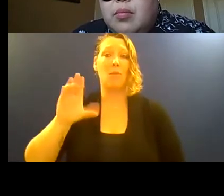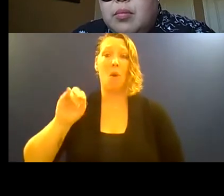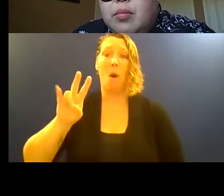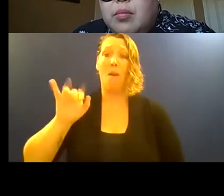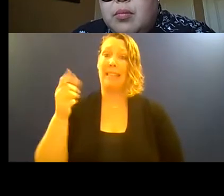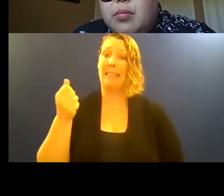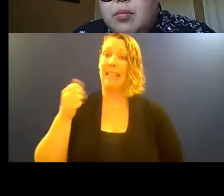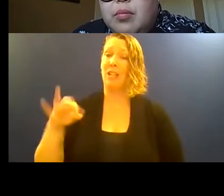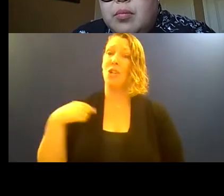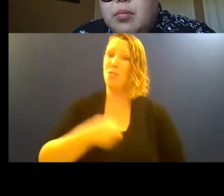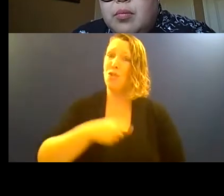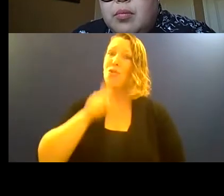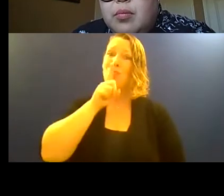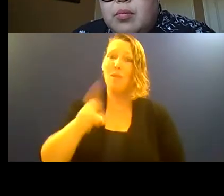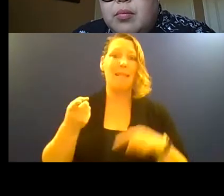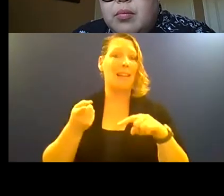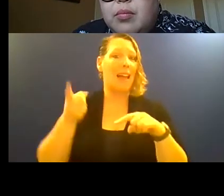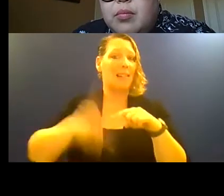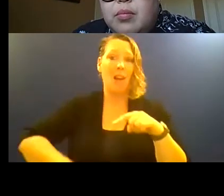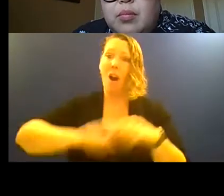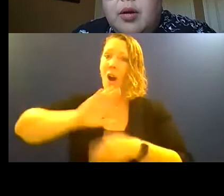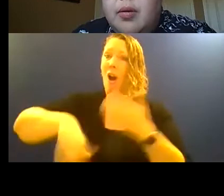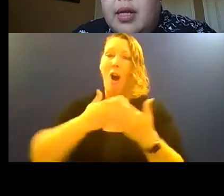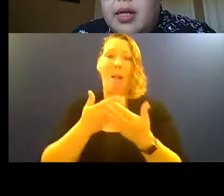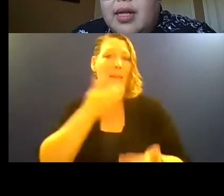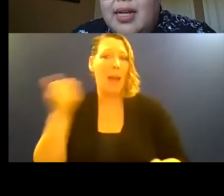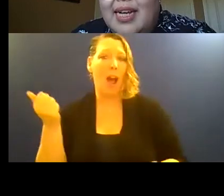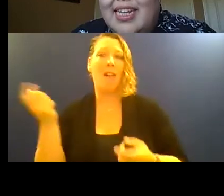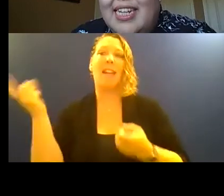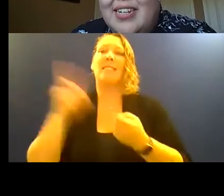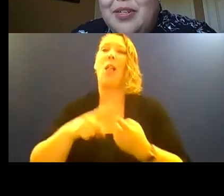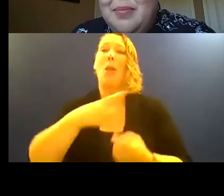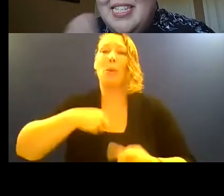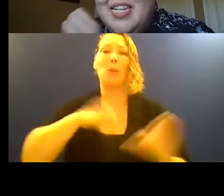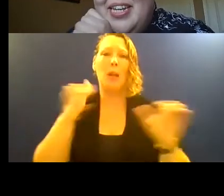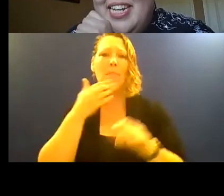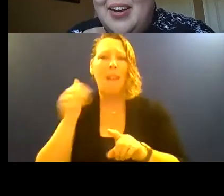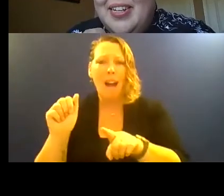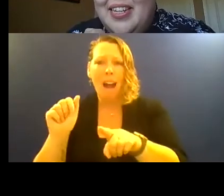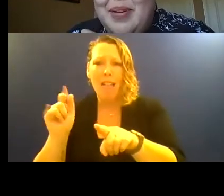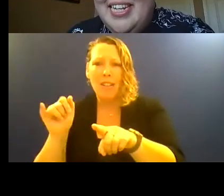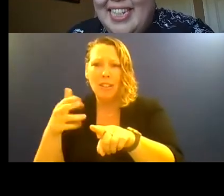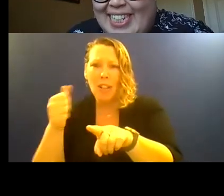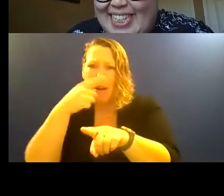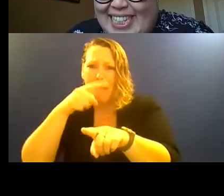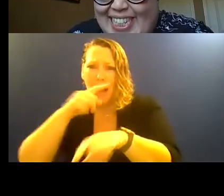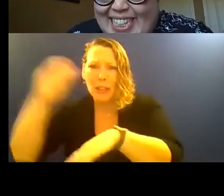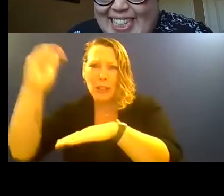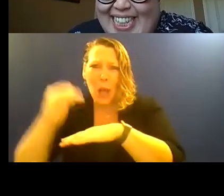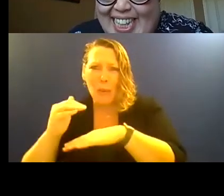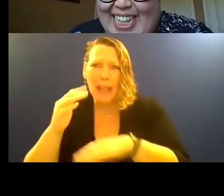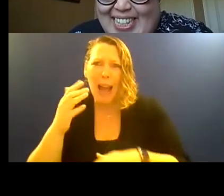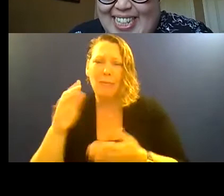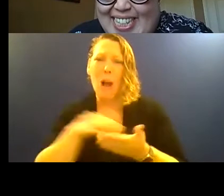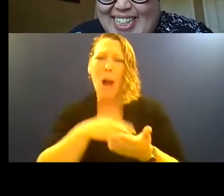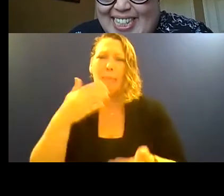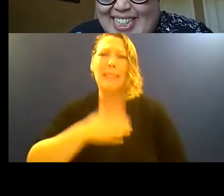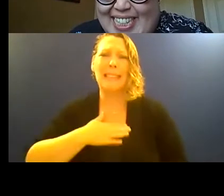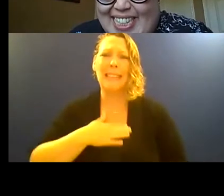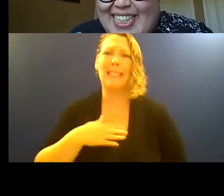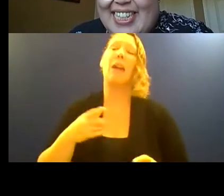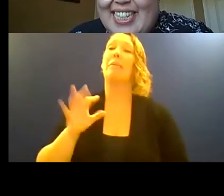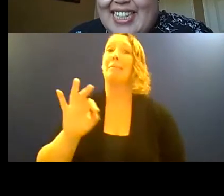Esther: Alyshia, would you mind slowing down. Alyshia: Absolutely.